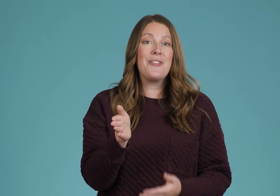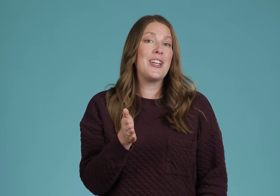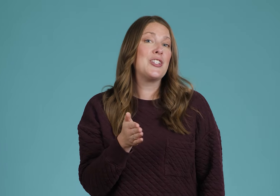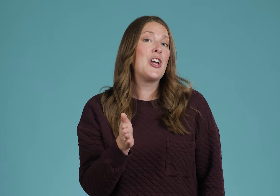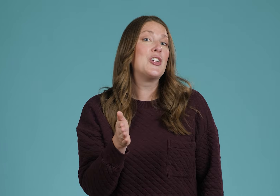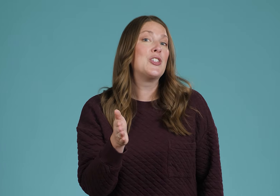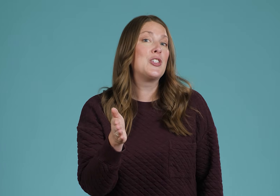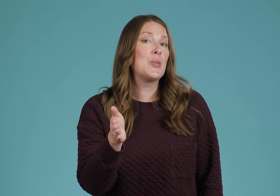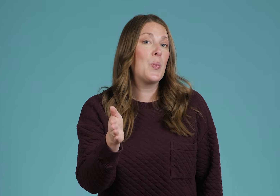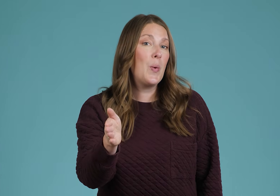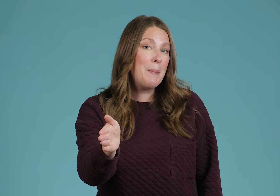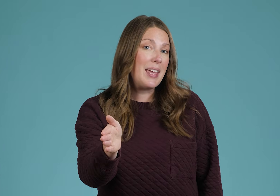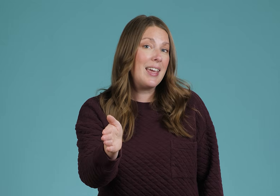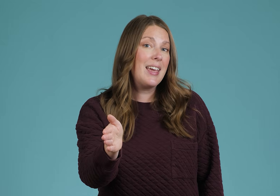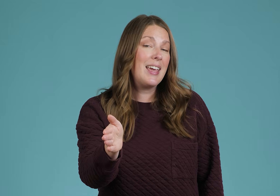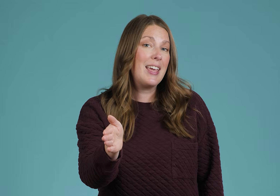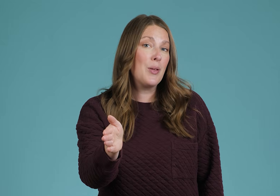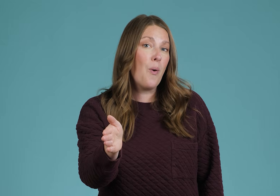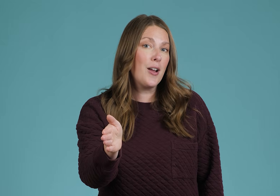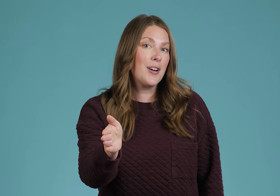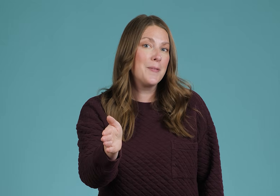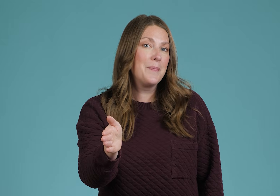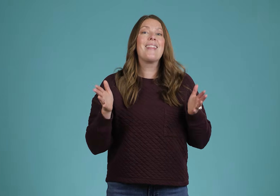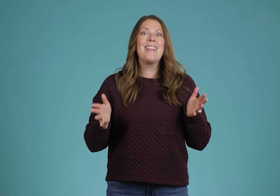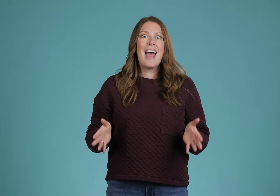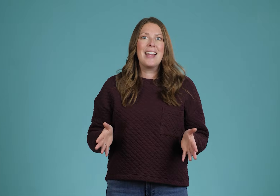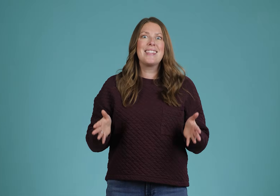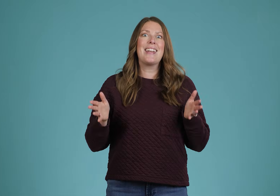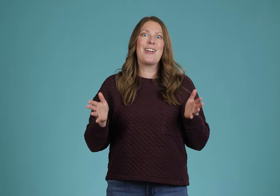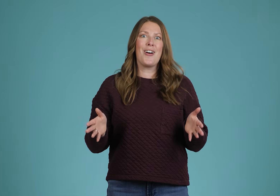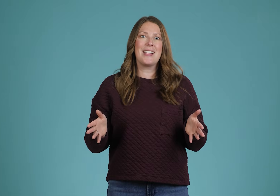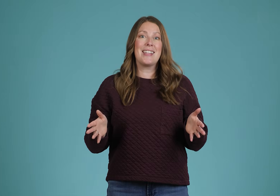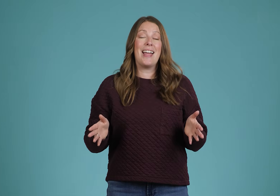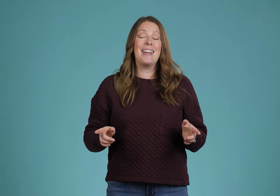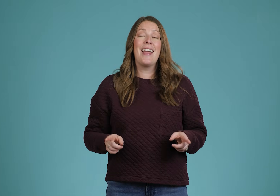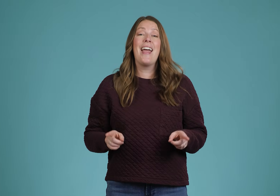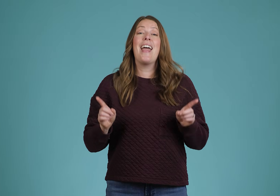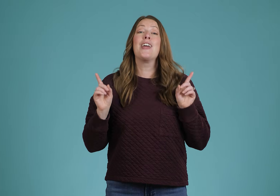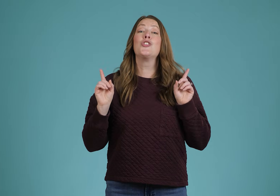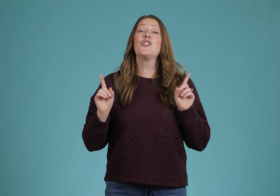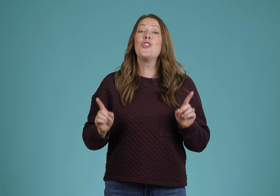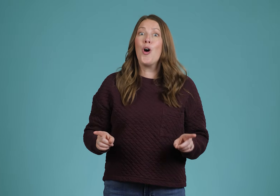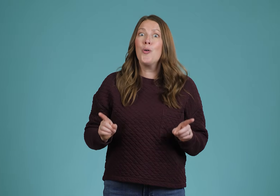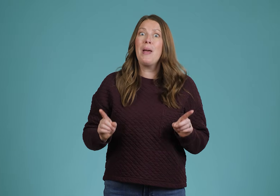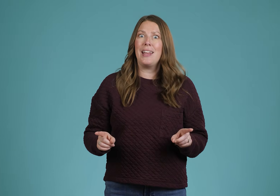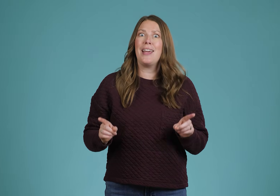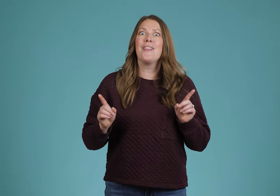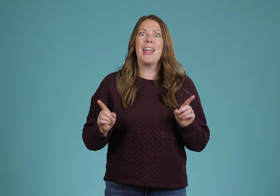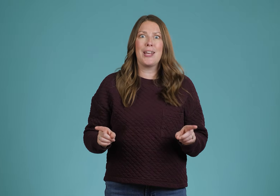the fish swimming in the water. That's